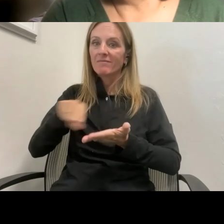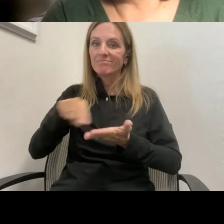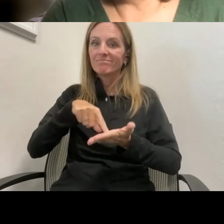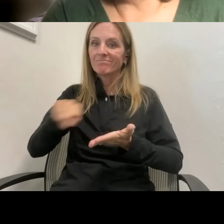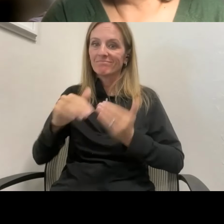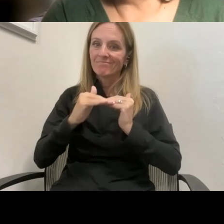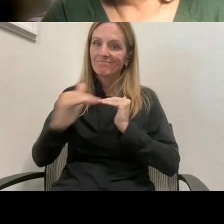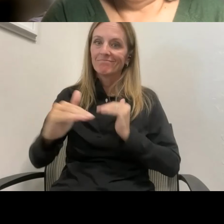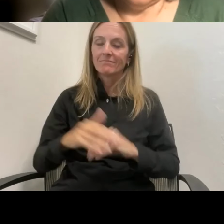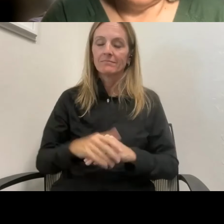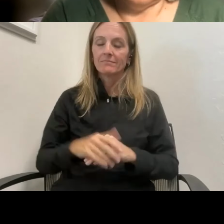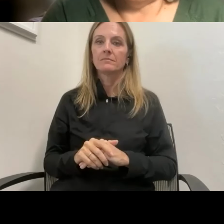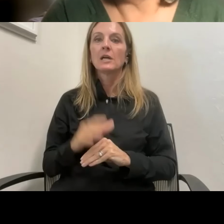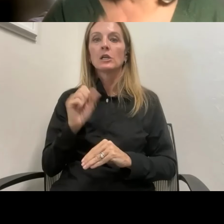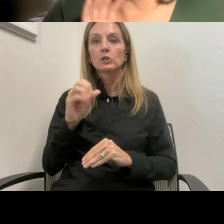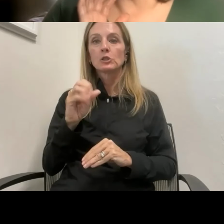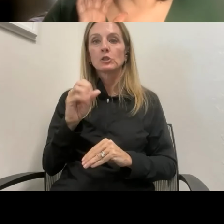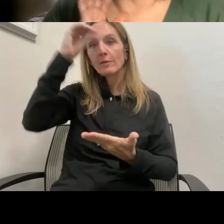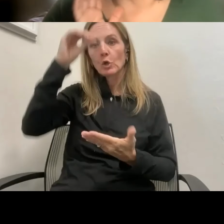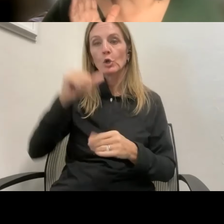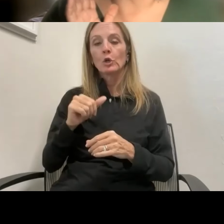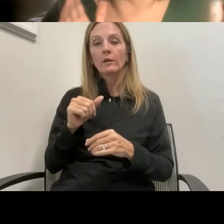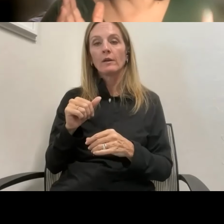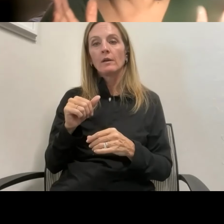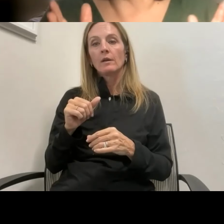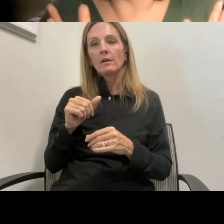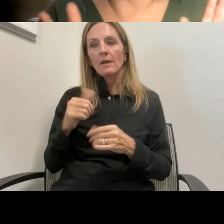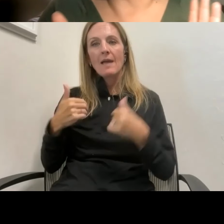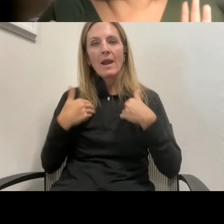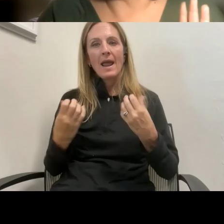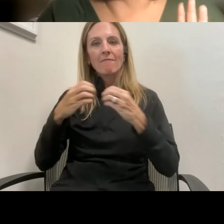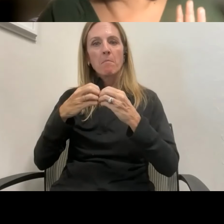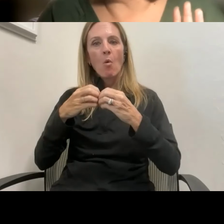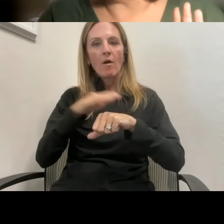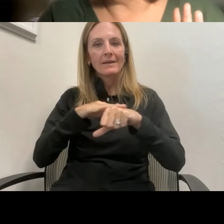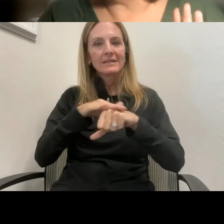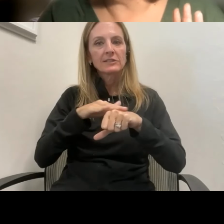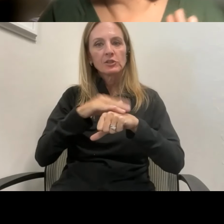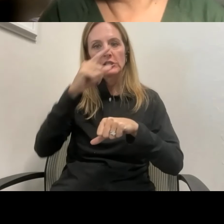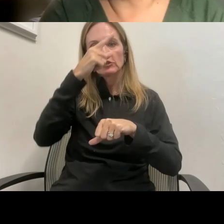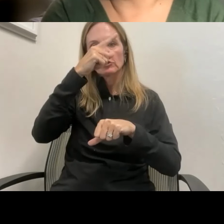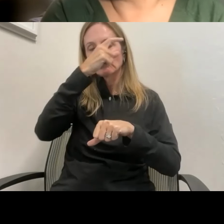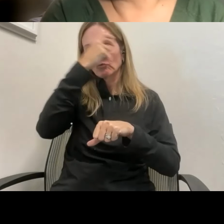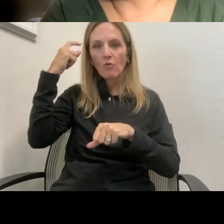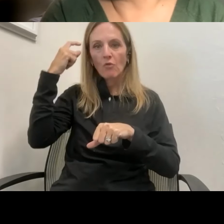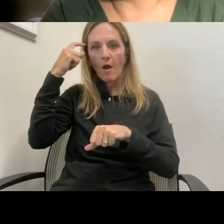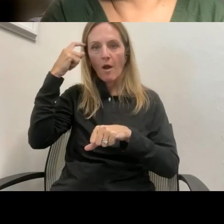So as we learn, as we take more of an Indigenous trauma-informed approach to our work we know that